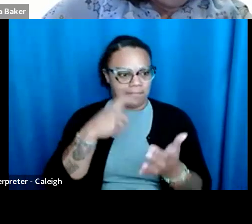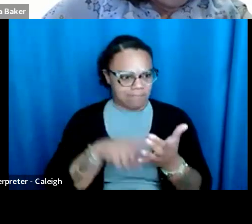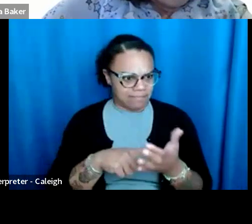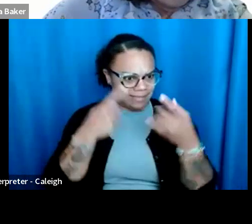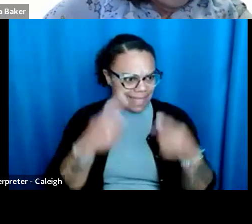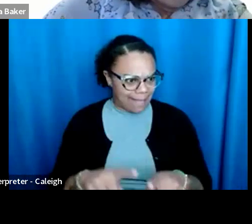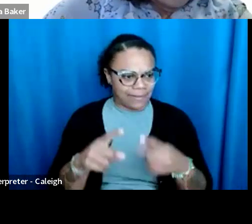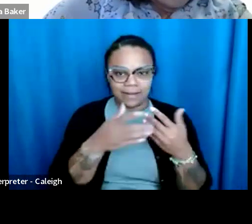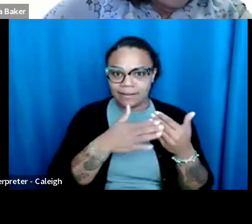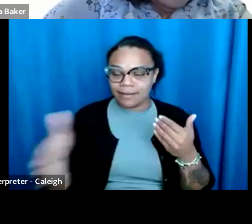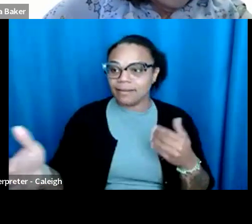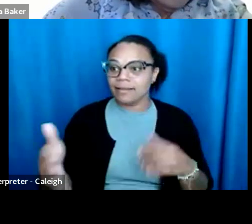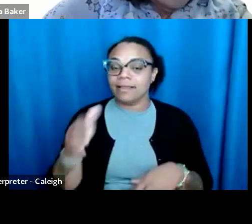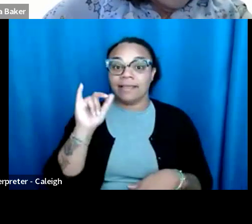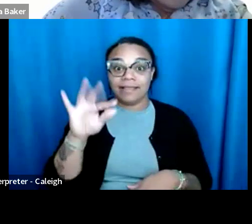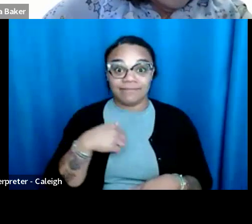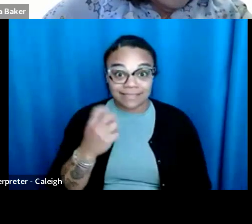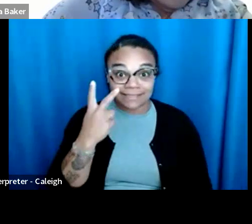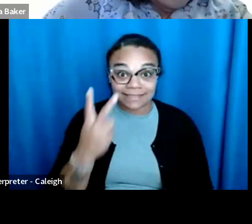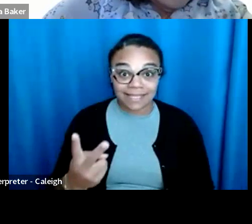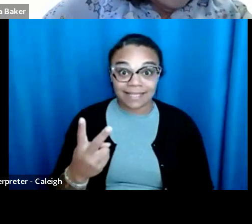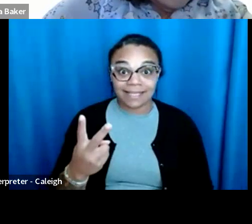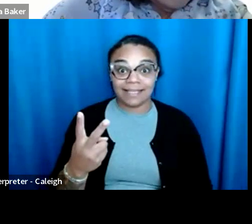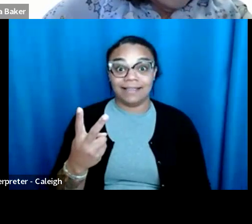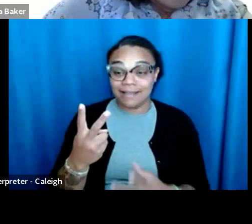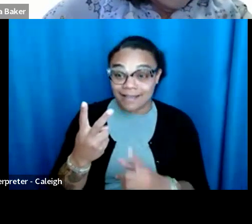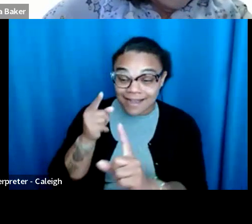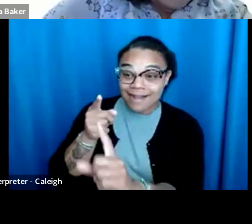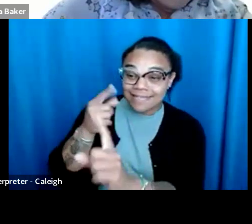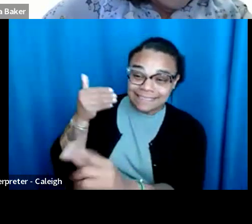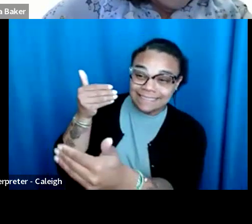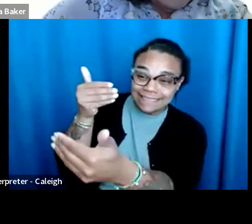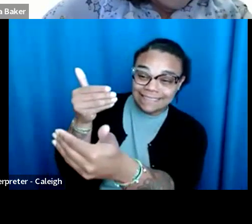and I see the horizon and I could see where it's going,